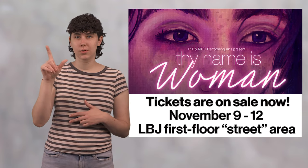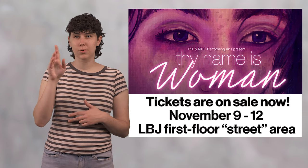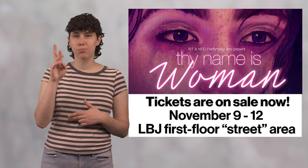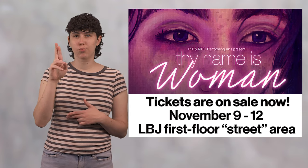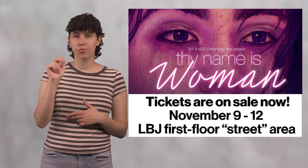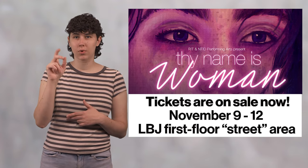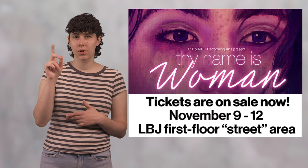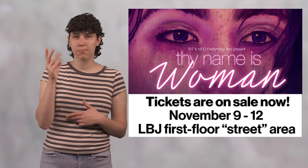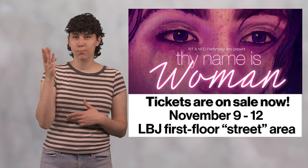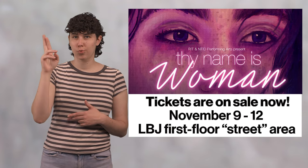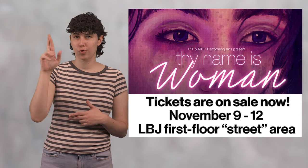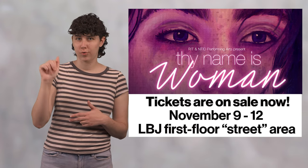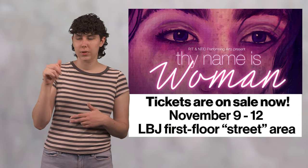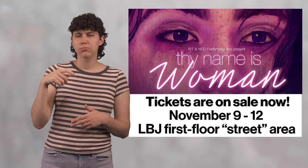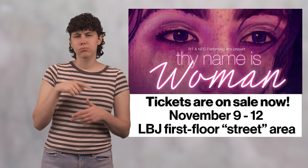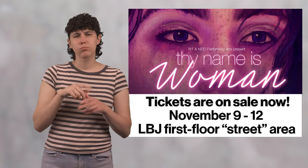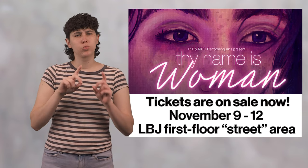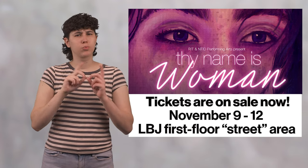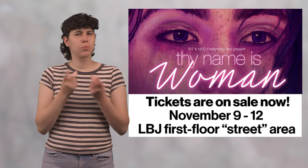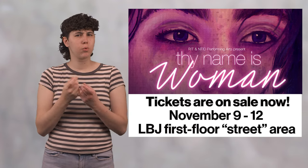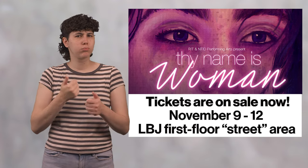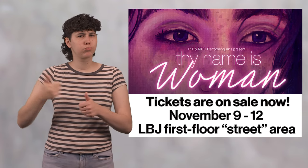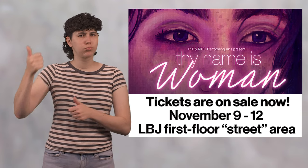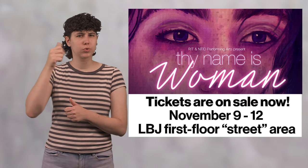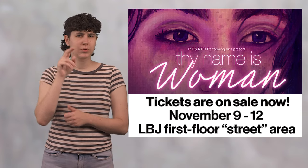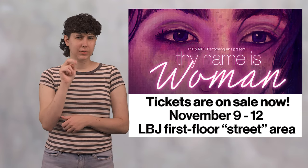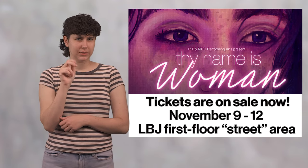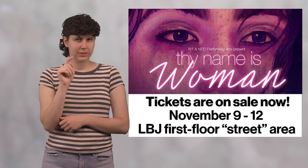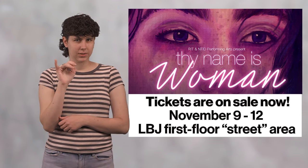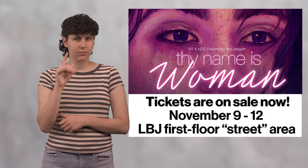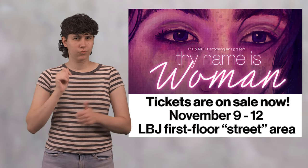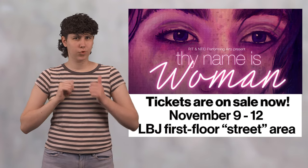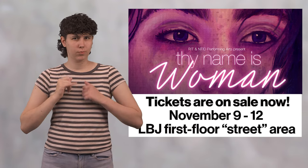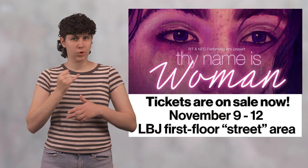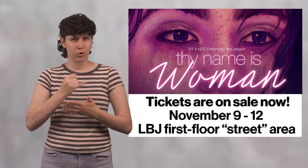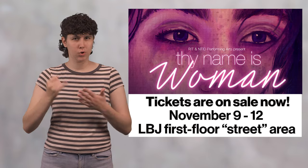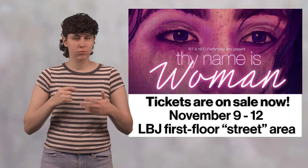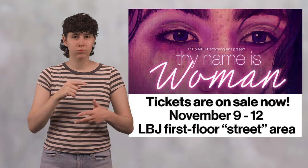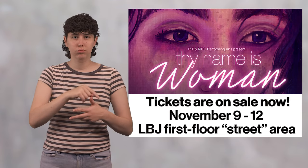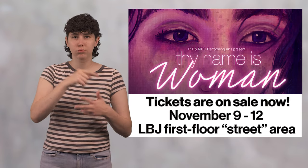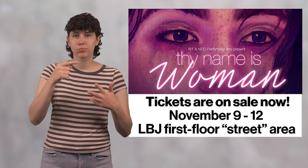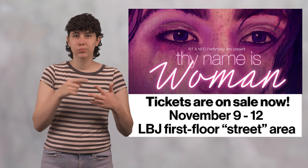co-created by Jill Bradbury, department chair of NTID Performing Arts;